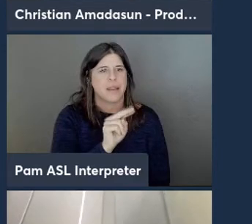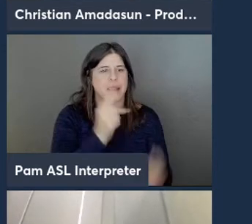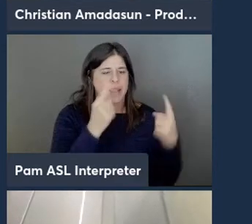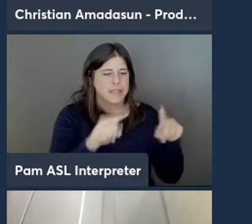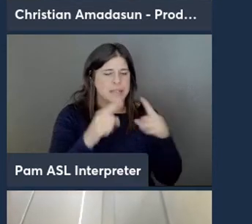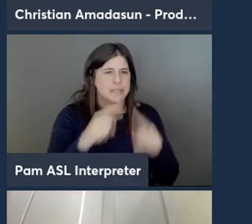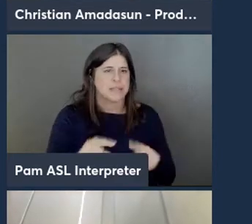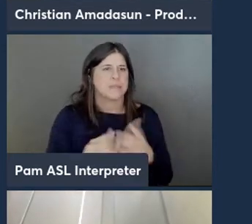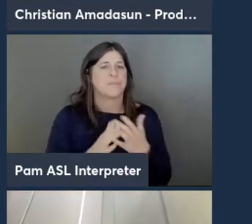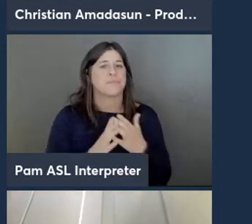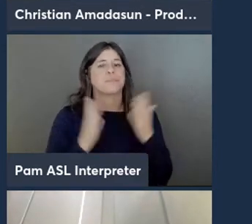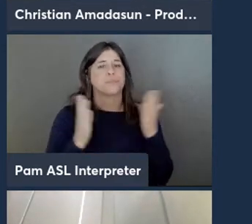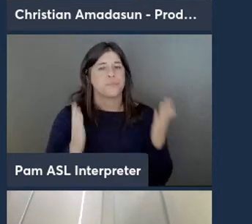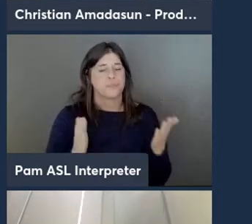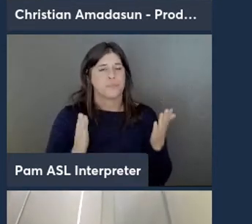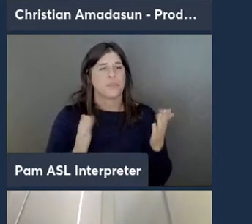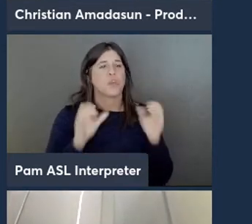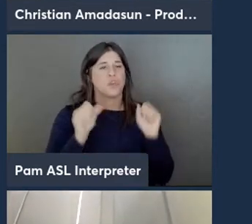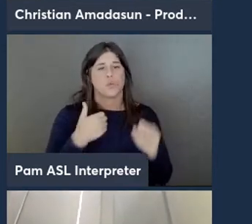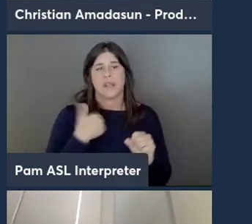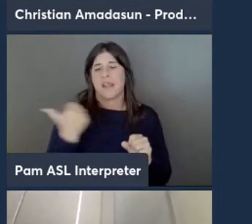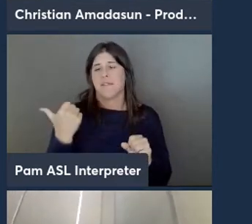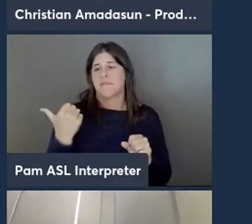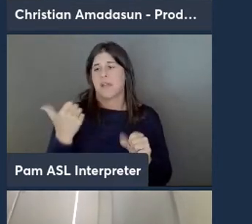So you can get anywhere the cost savings can be anywhere